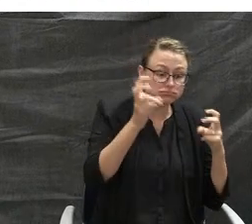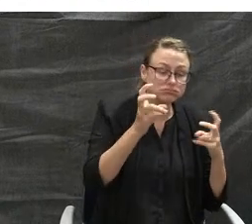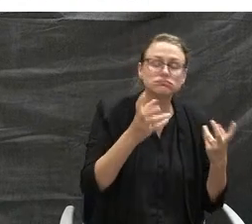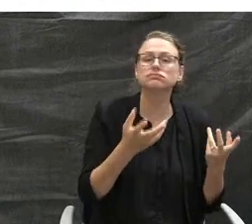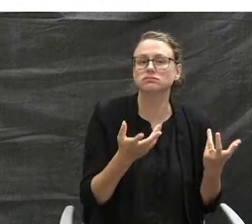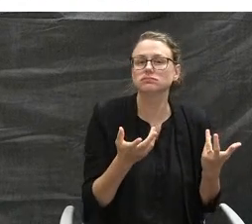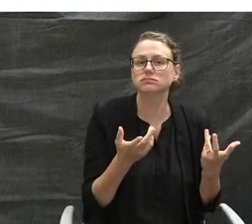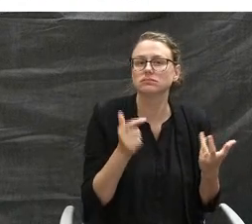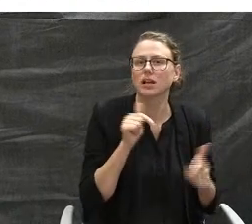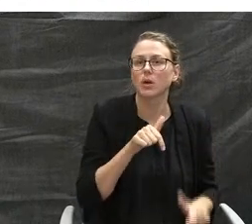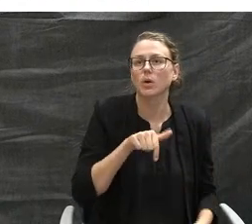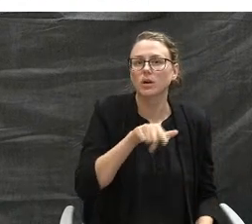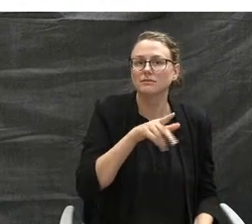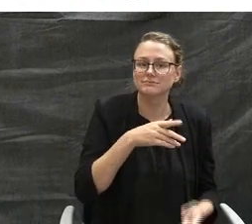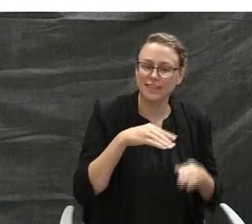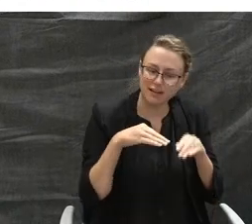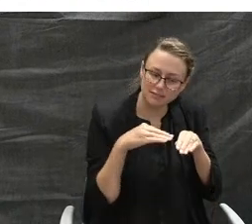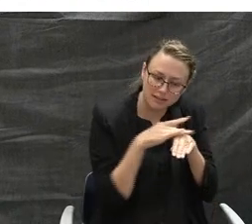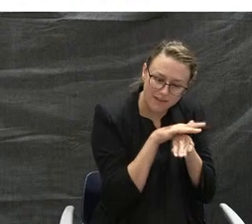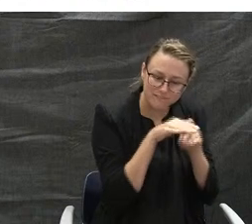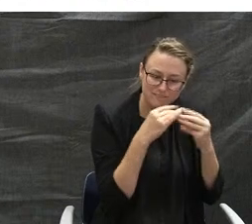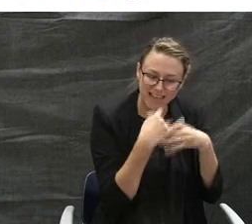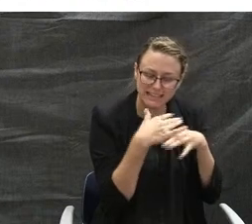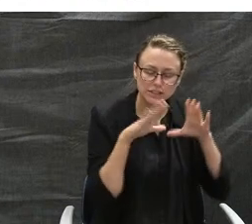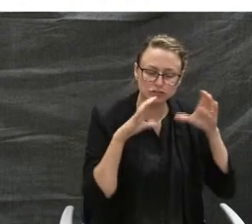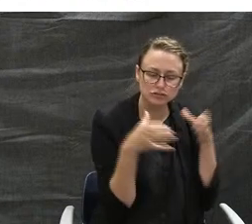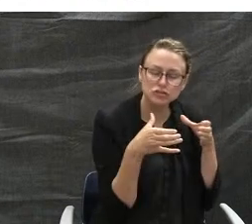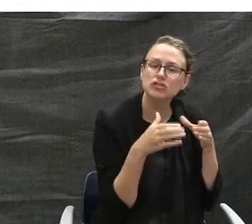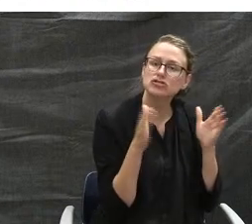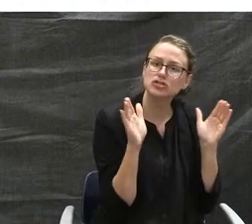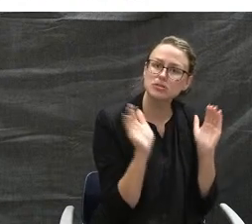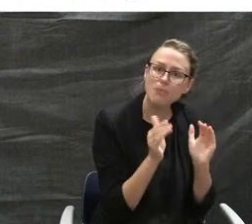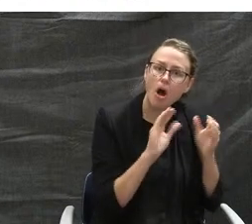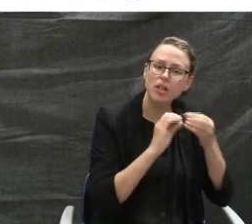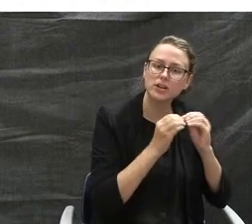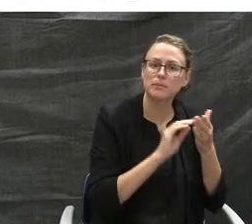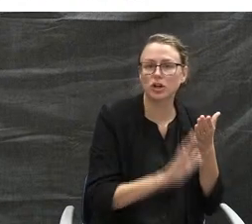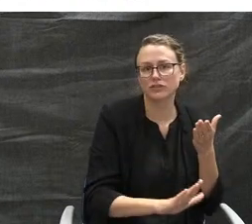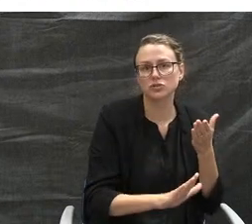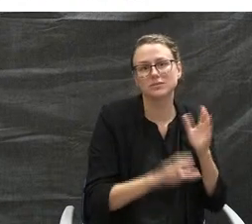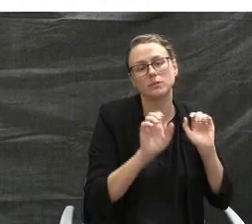We're affecting is very small number of students and we can